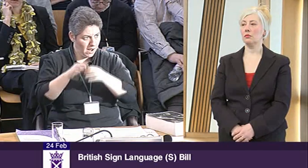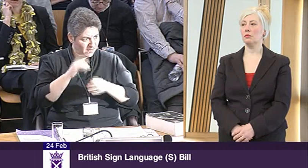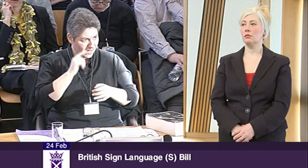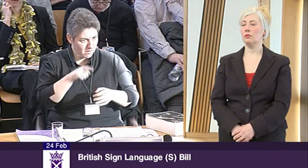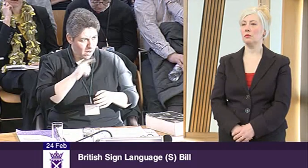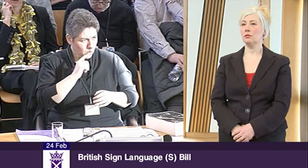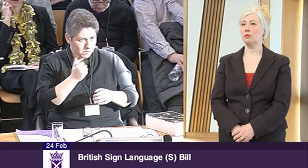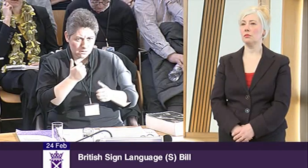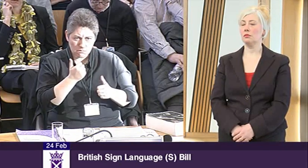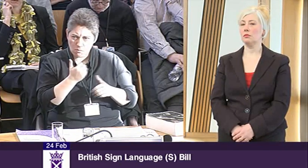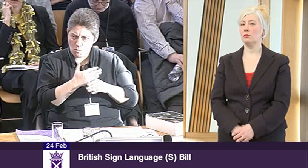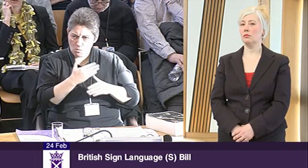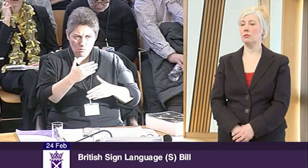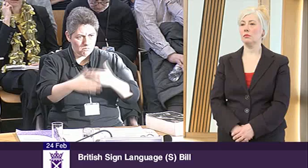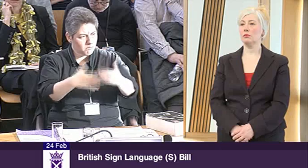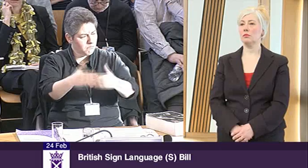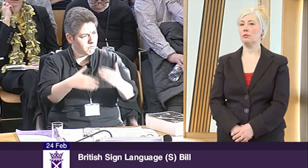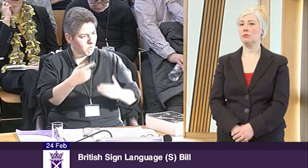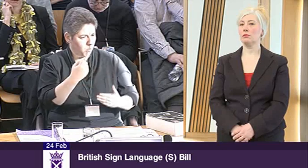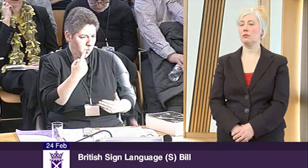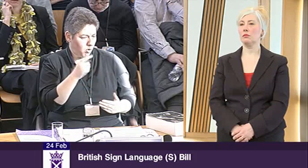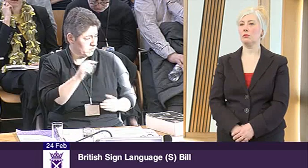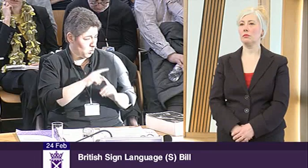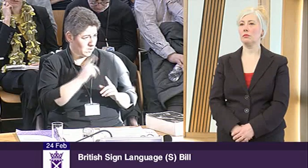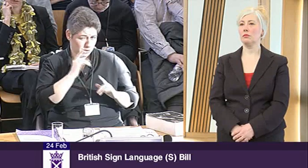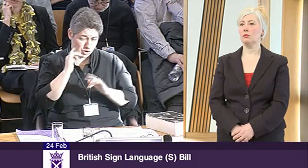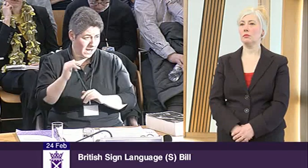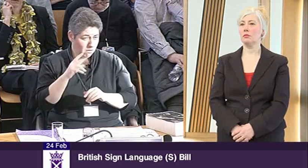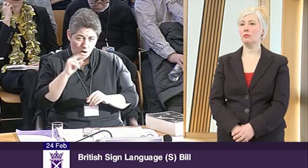should take the lead over other departments. However, the advisory group would provide